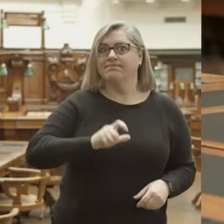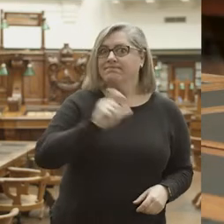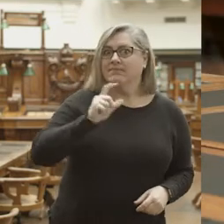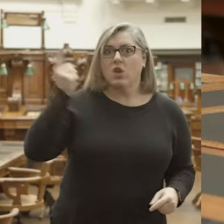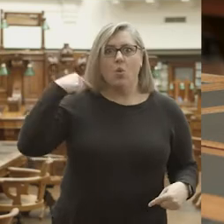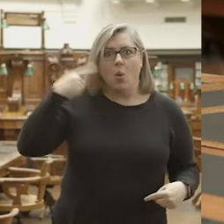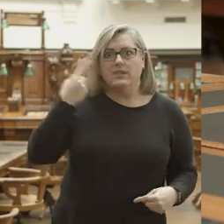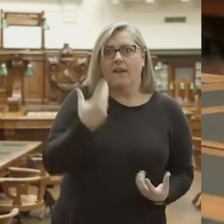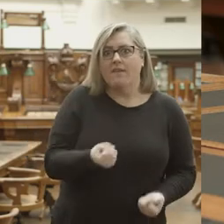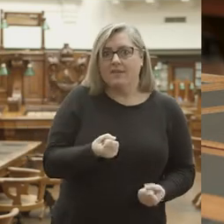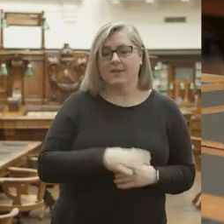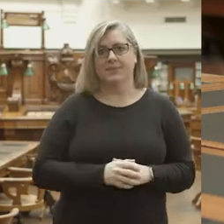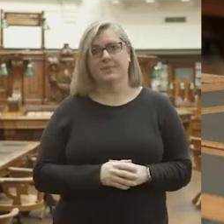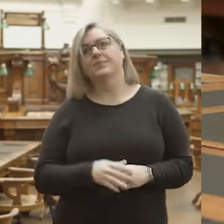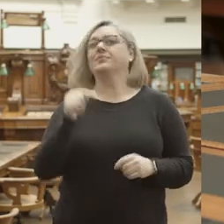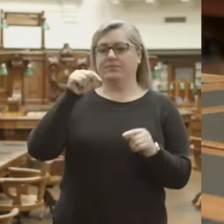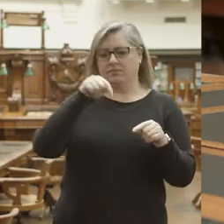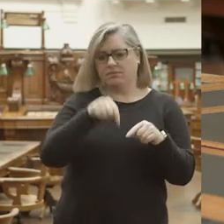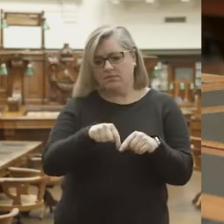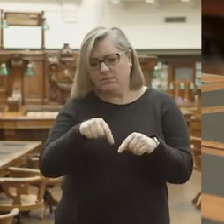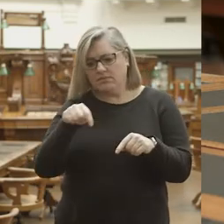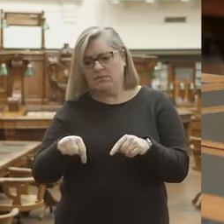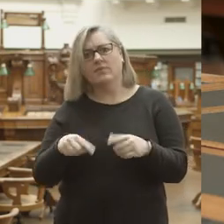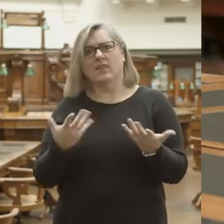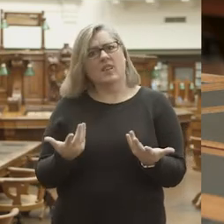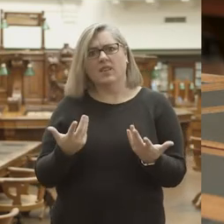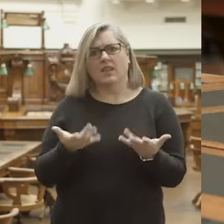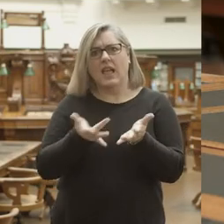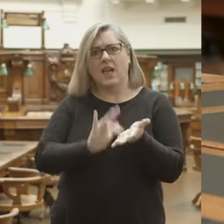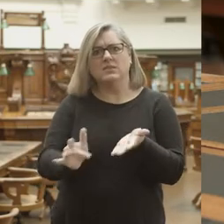we can hear it, these ones however are empty